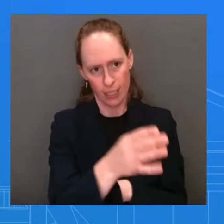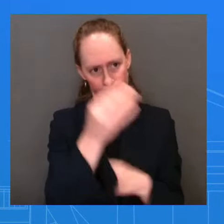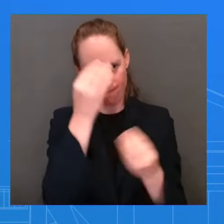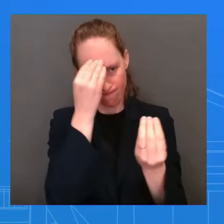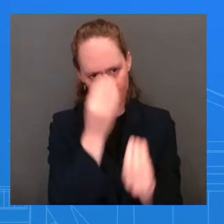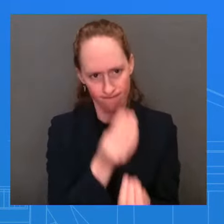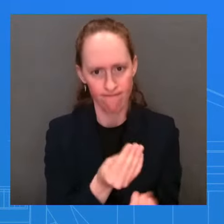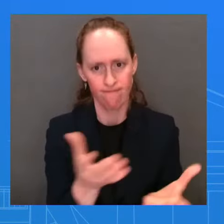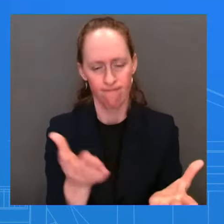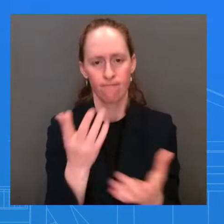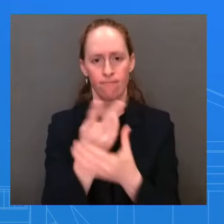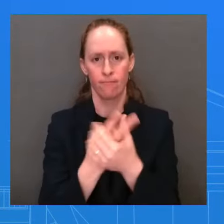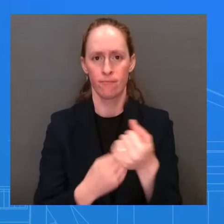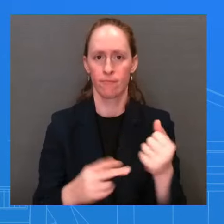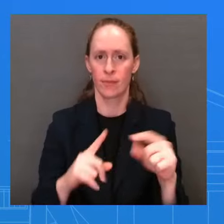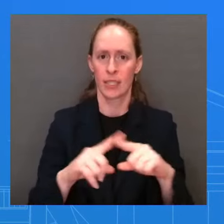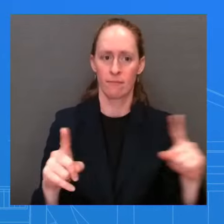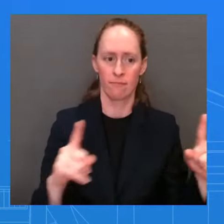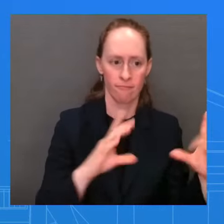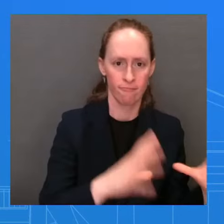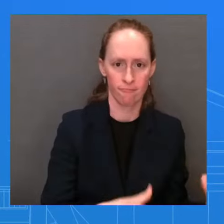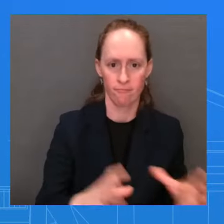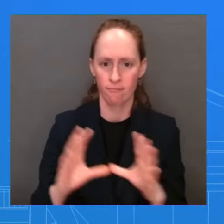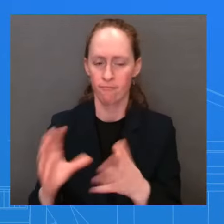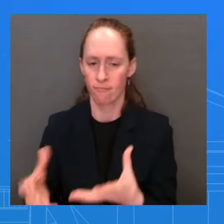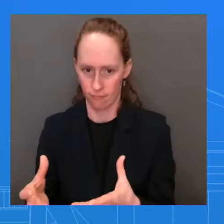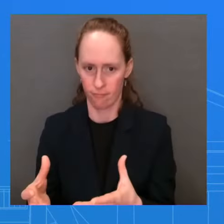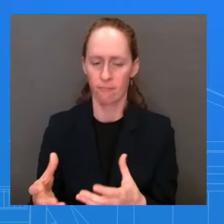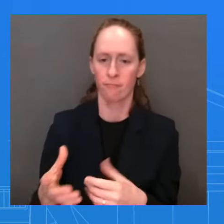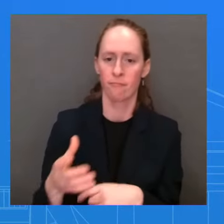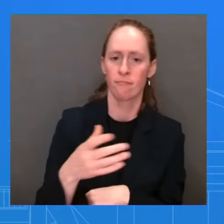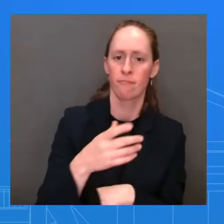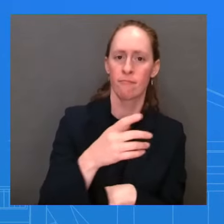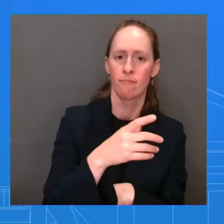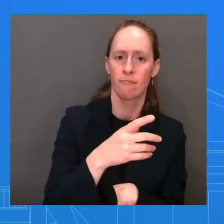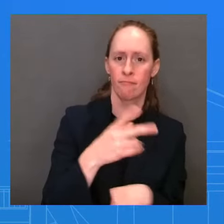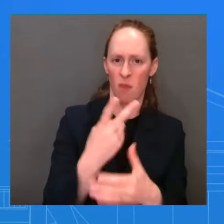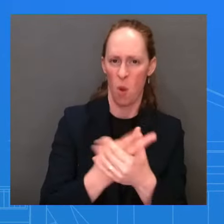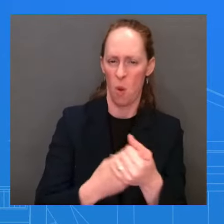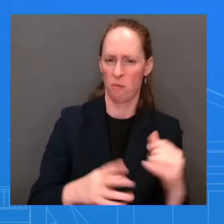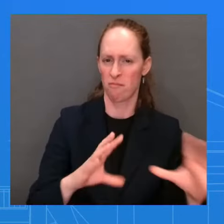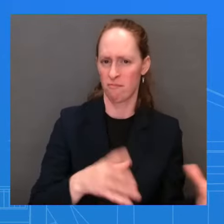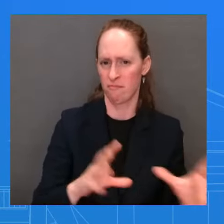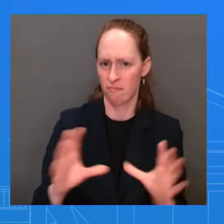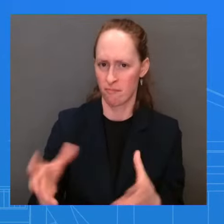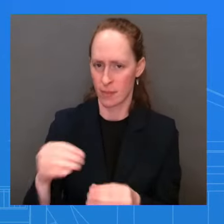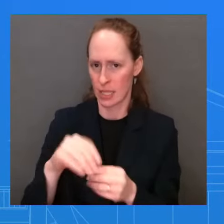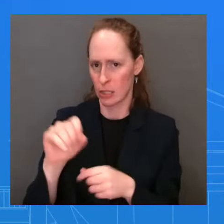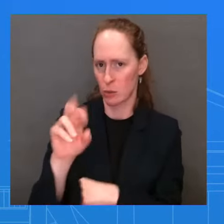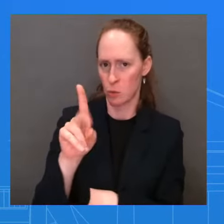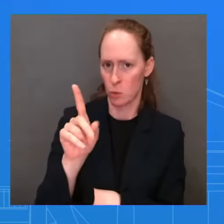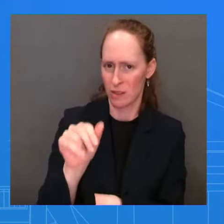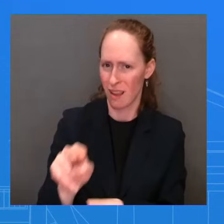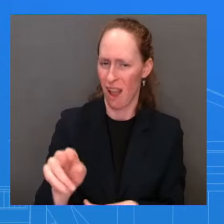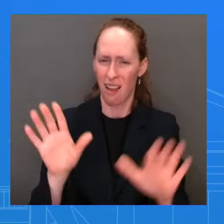on this yesterday -- to -- to urge the generals -- to urge them to end hostilities immediately without preconditions.